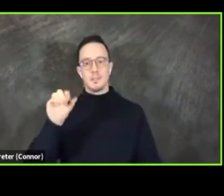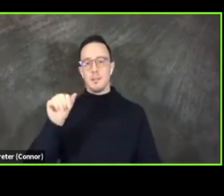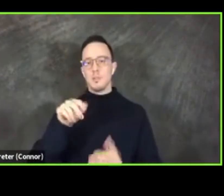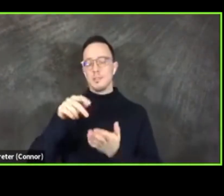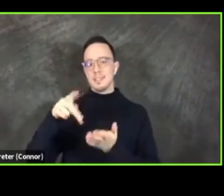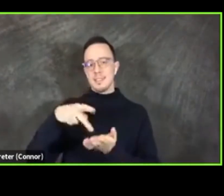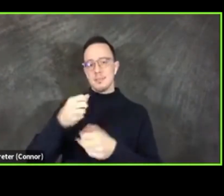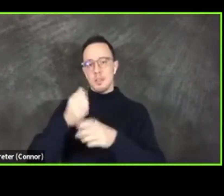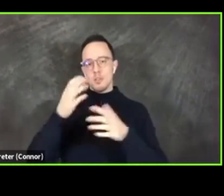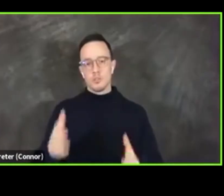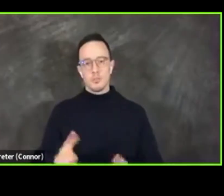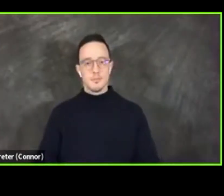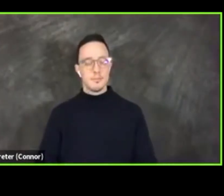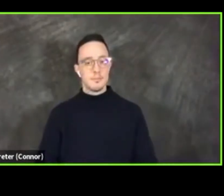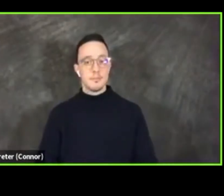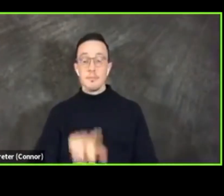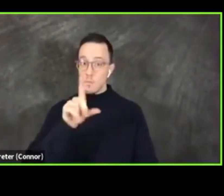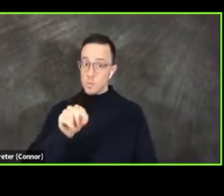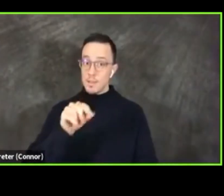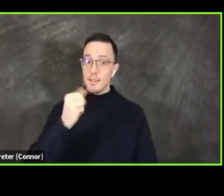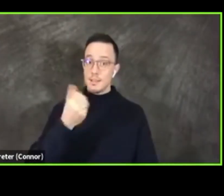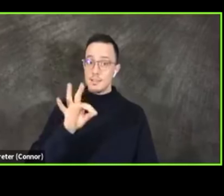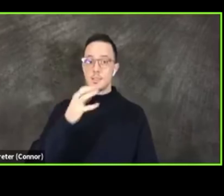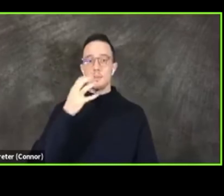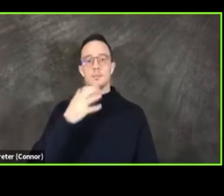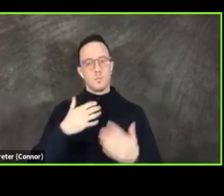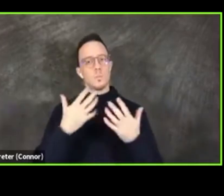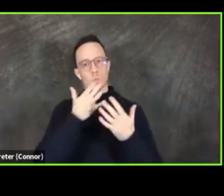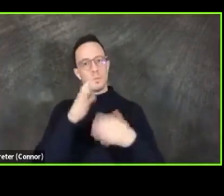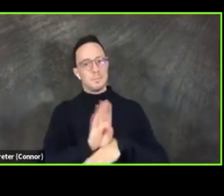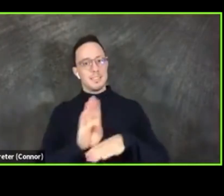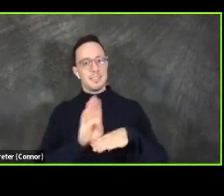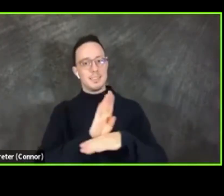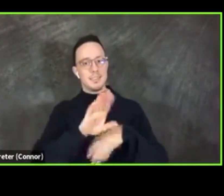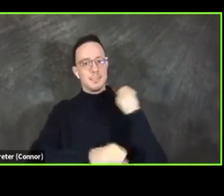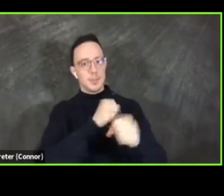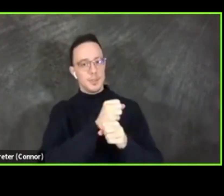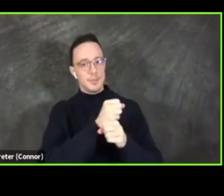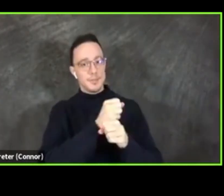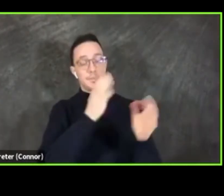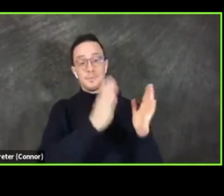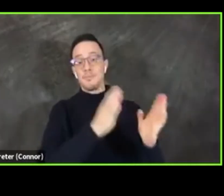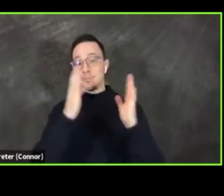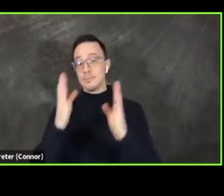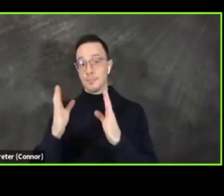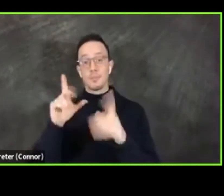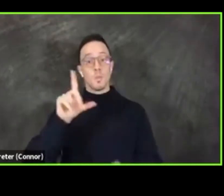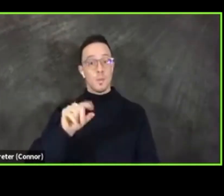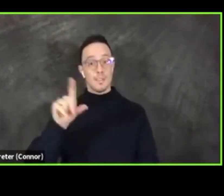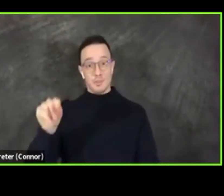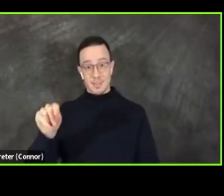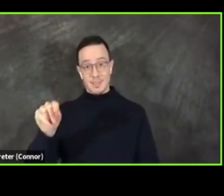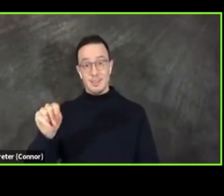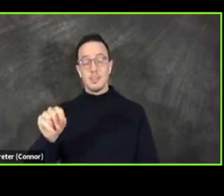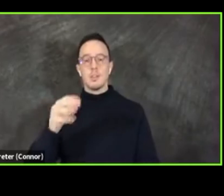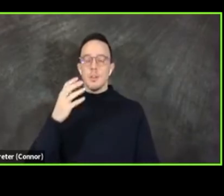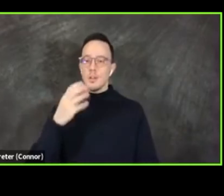2019 WAS REALLY QUITE A FULL YEAR. AS WE MOVE INTO THIS YEAR WE RESPOND TO AN UNPRECEDENTED MOMENT FOR OUR COMMUNITY,